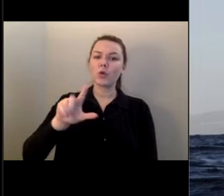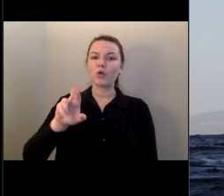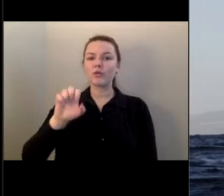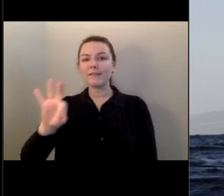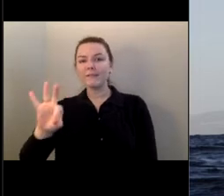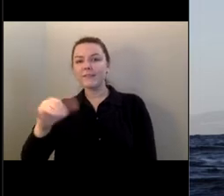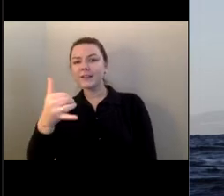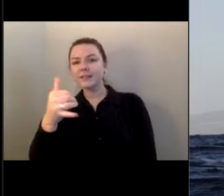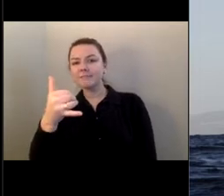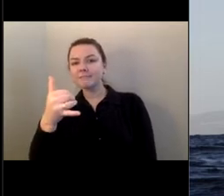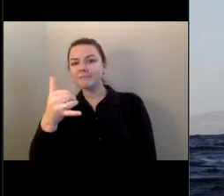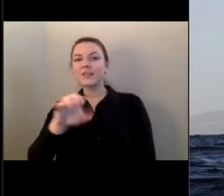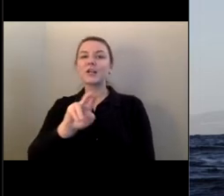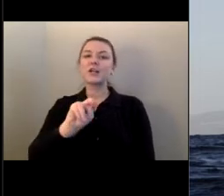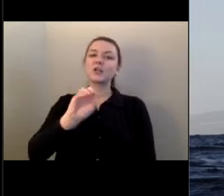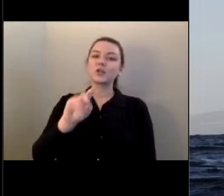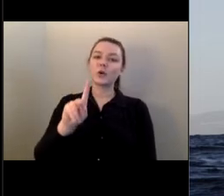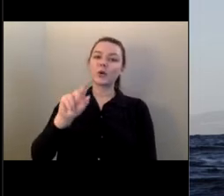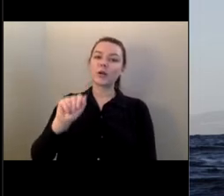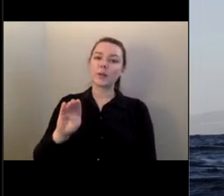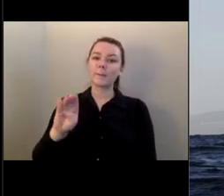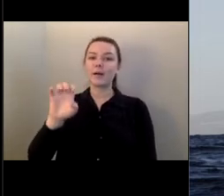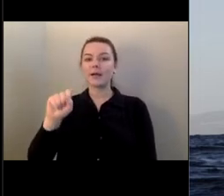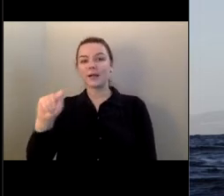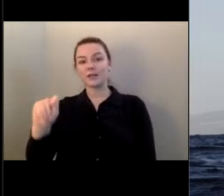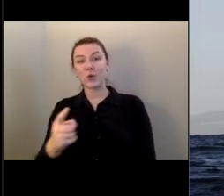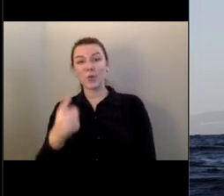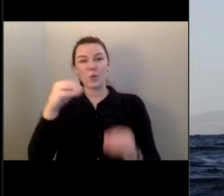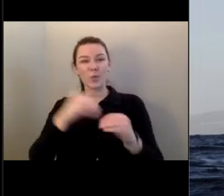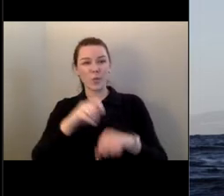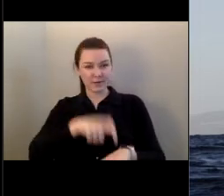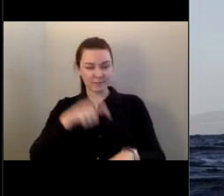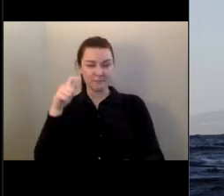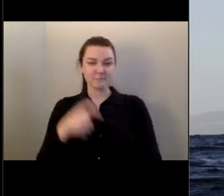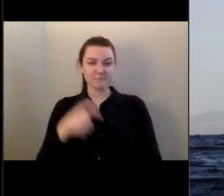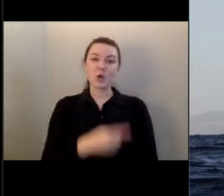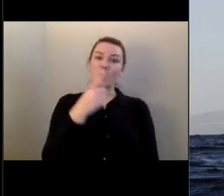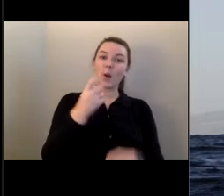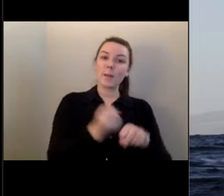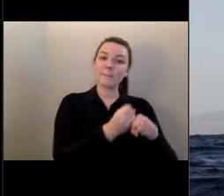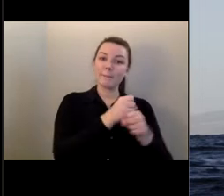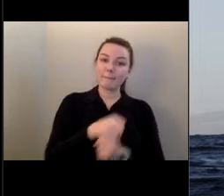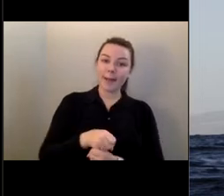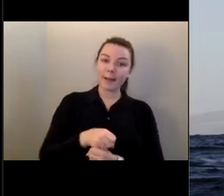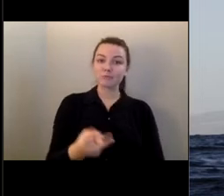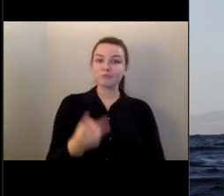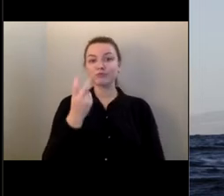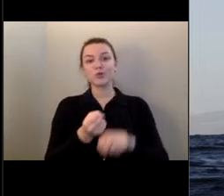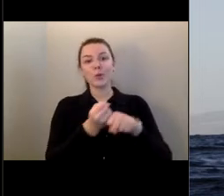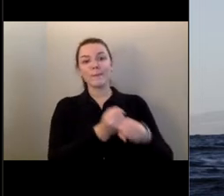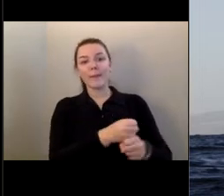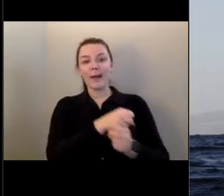No ka best One more time One paddle, two paddle, three paddle